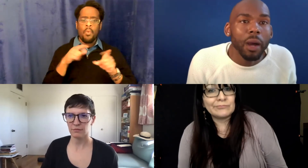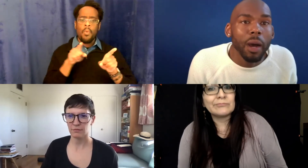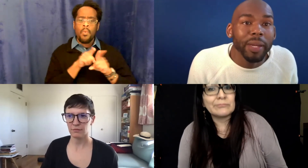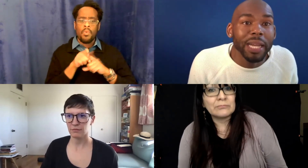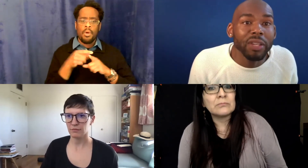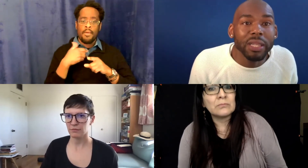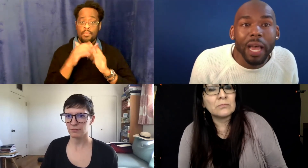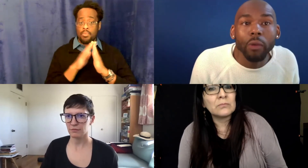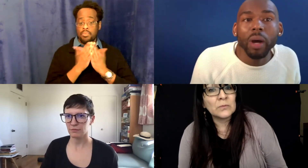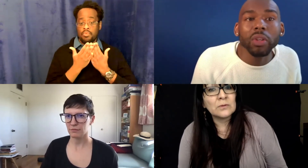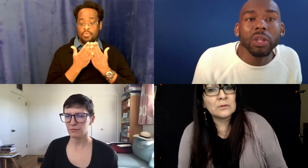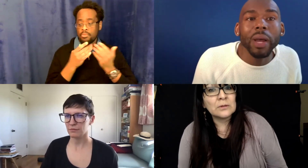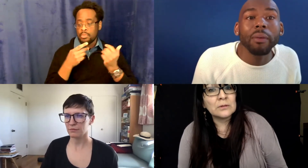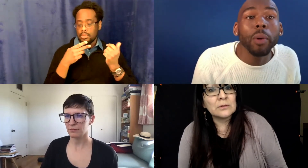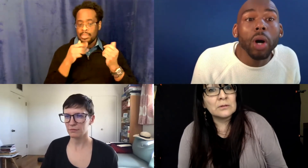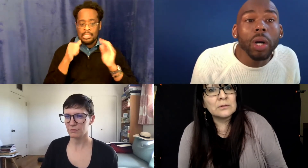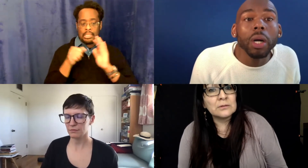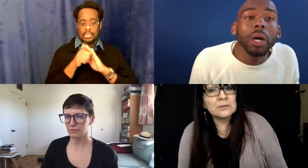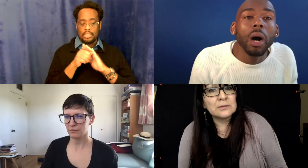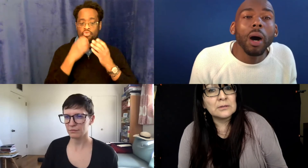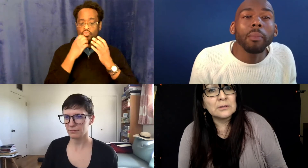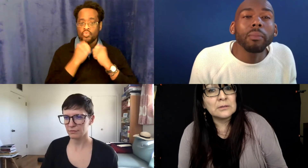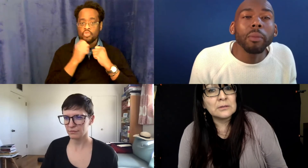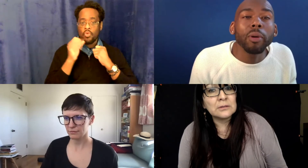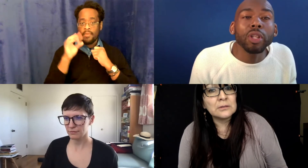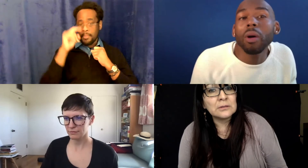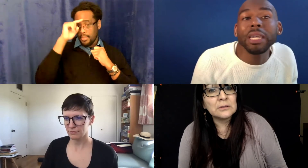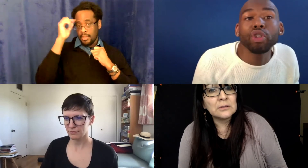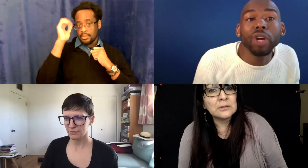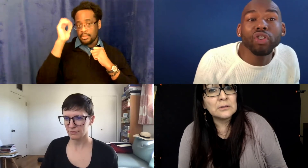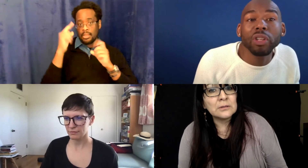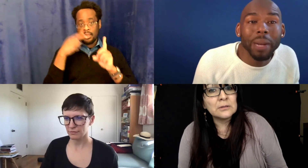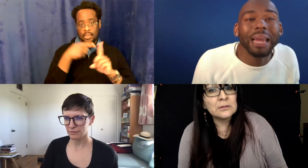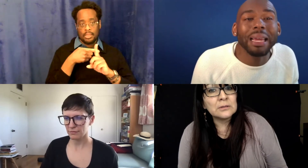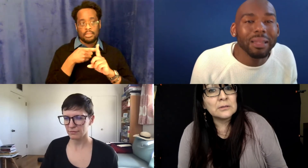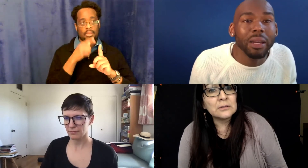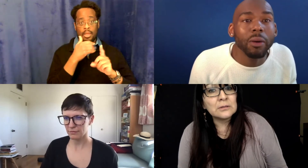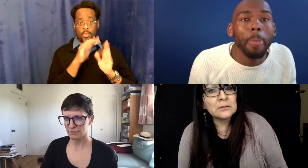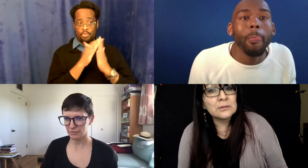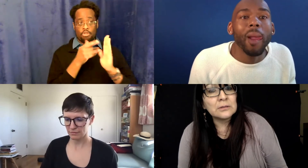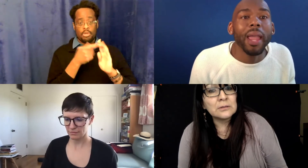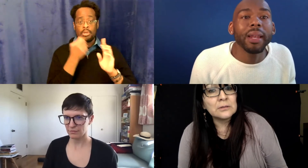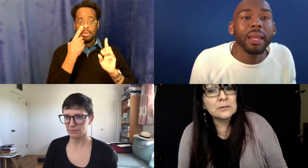but not just that we also have a book um the book is called hidden treasures of black asl and in the